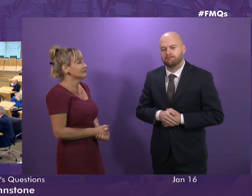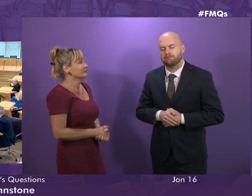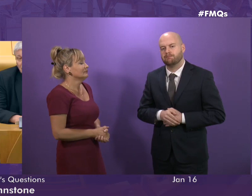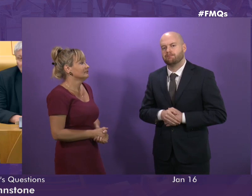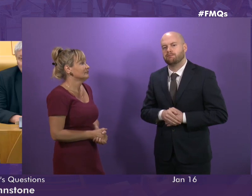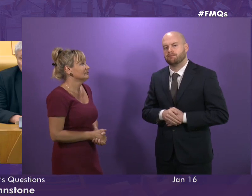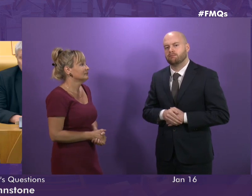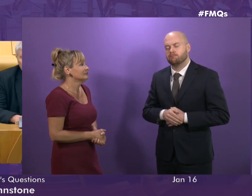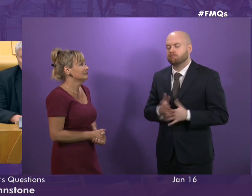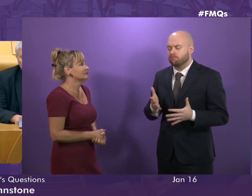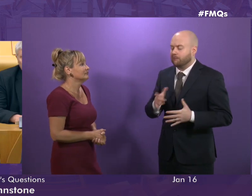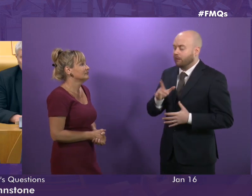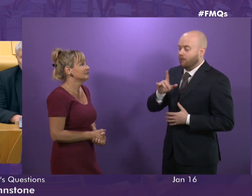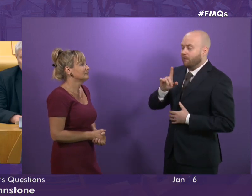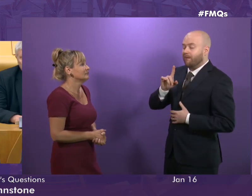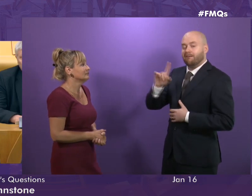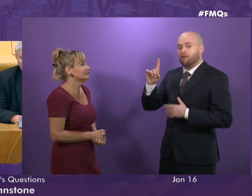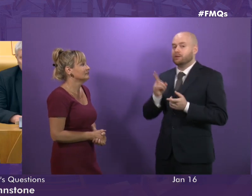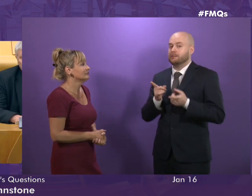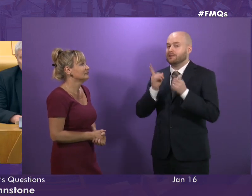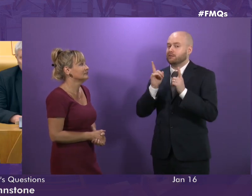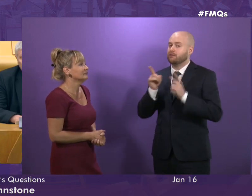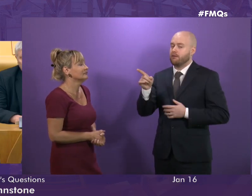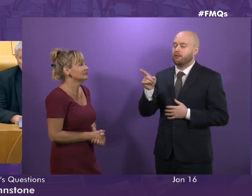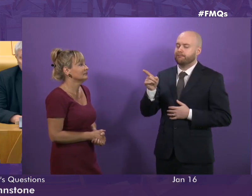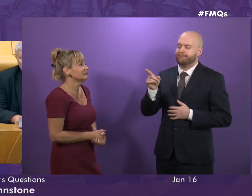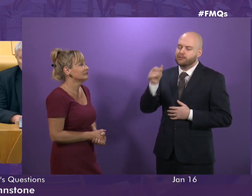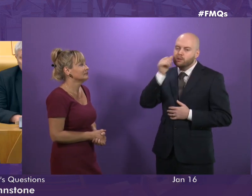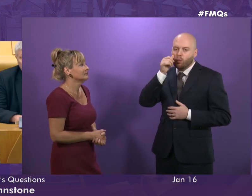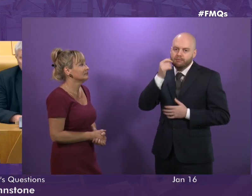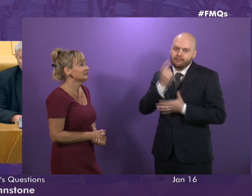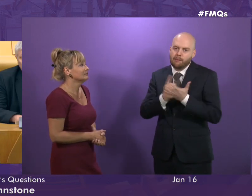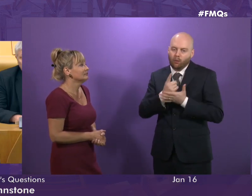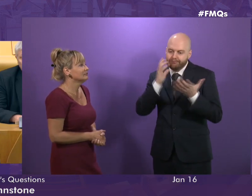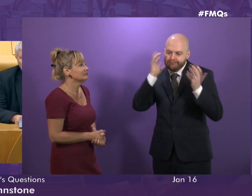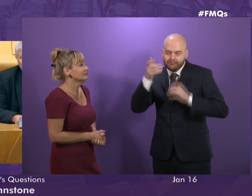The First Minister will share my concern that we will no longer be able to rely on the EU